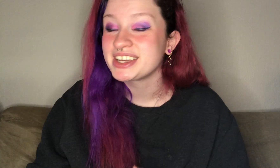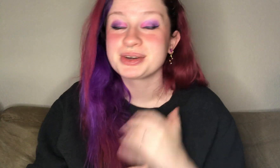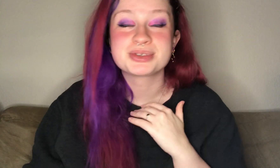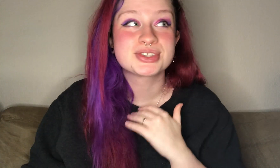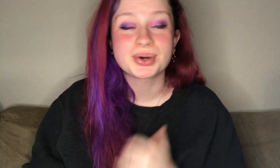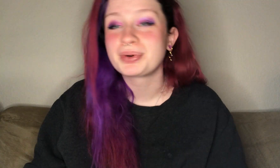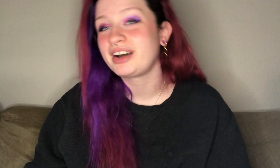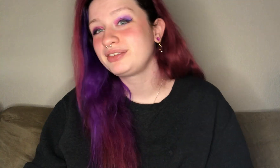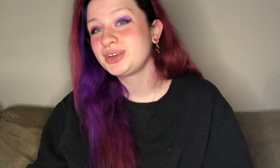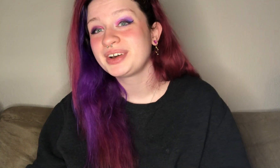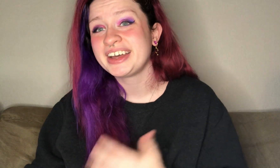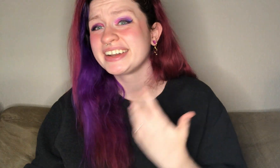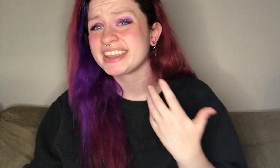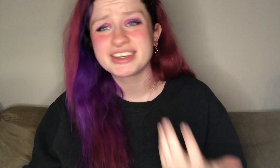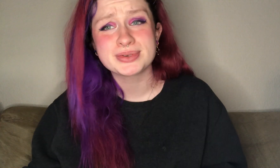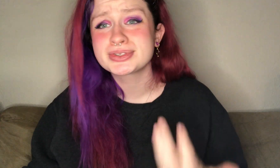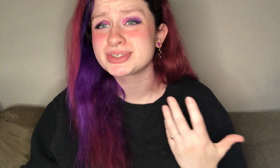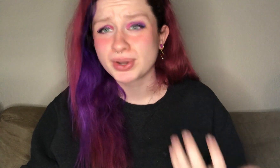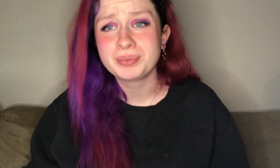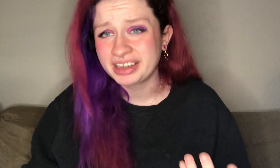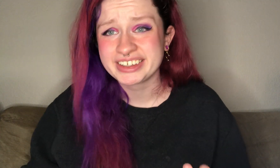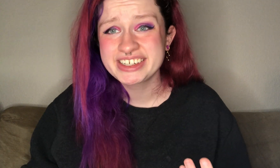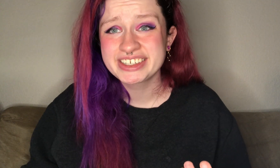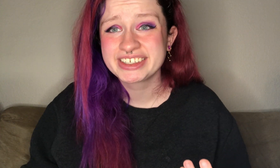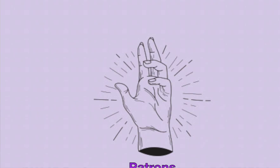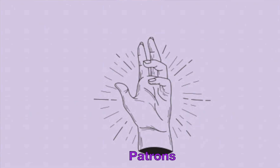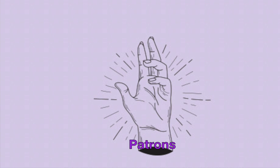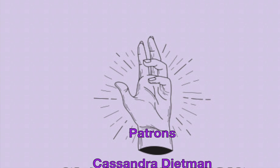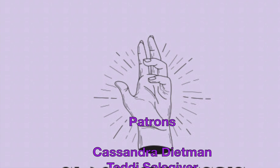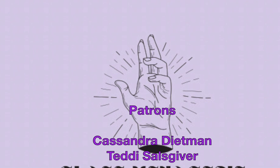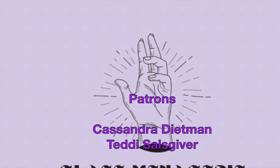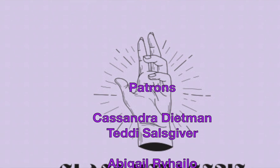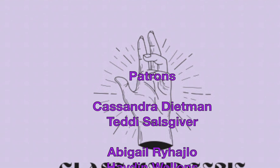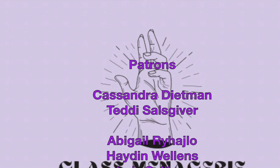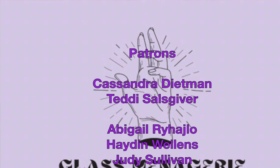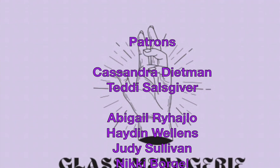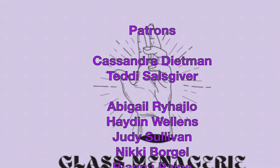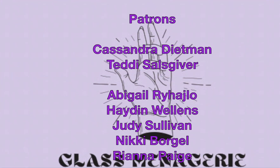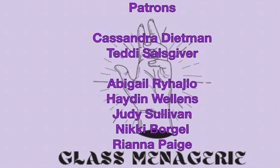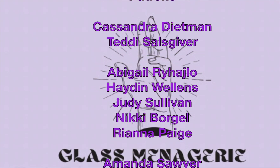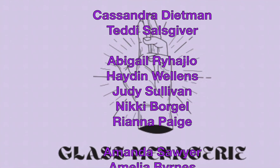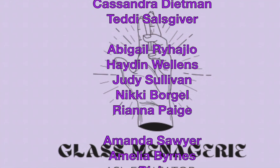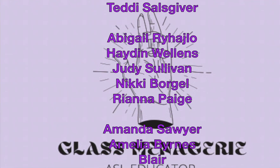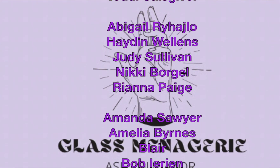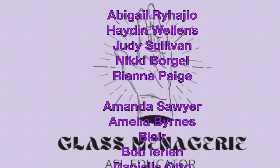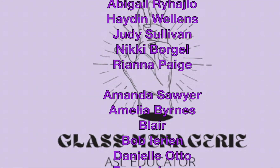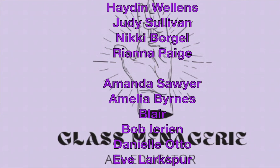i'm so proud of you and thank you so much and as always thank you so much to my patrons i wouldn't